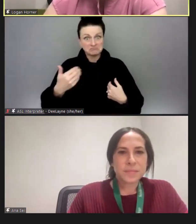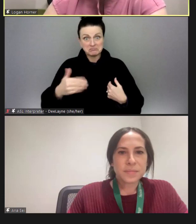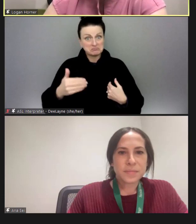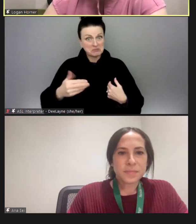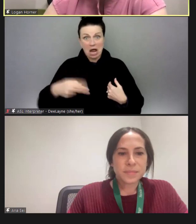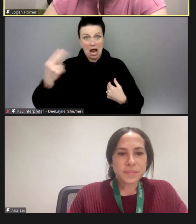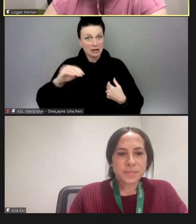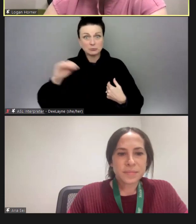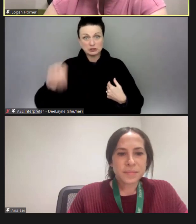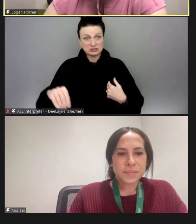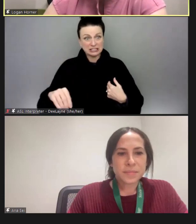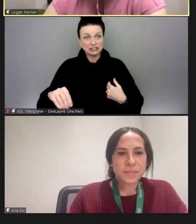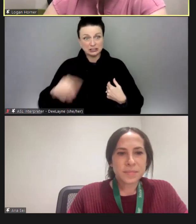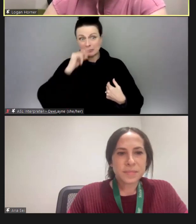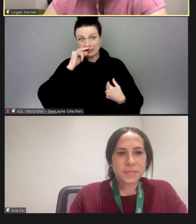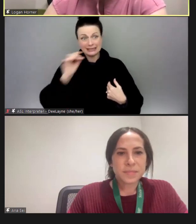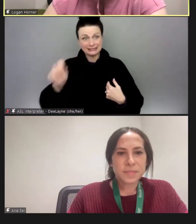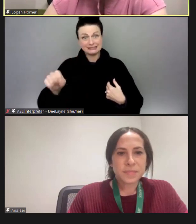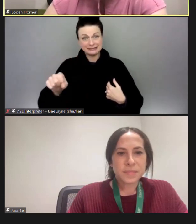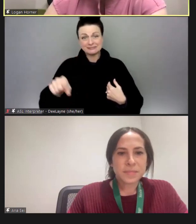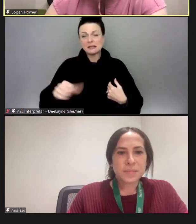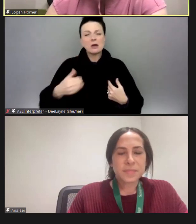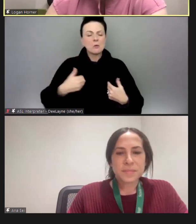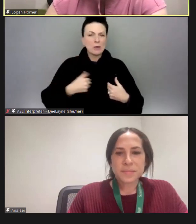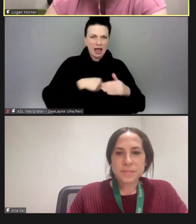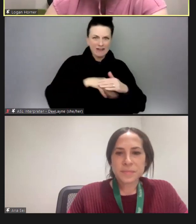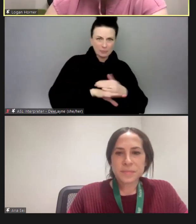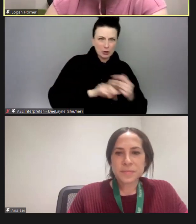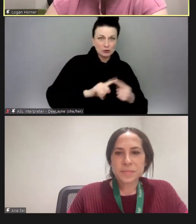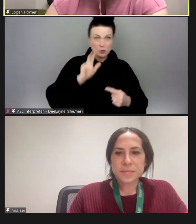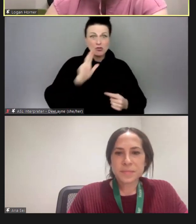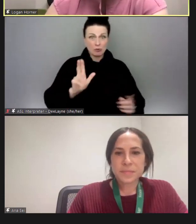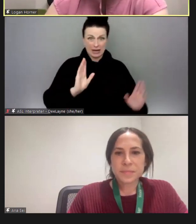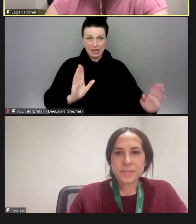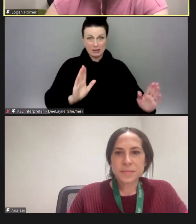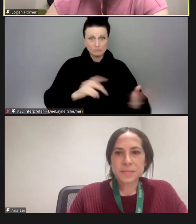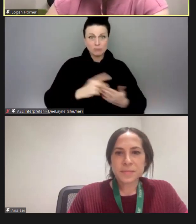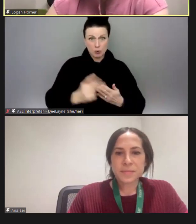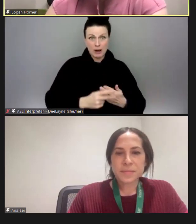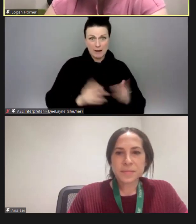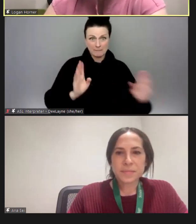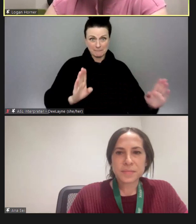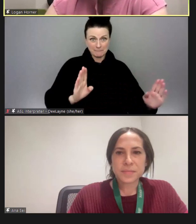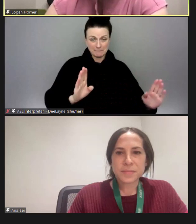kids so we have the birth to a three